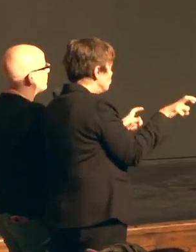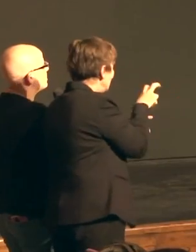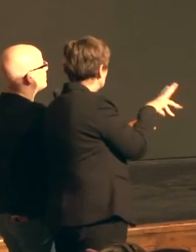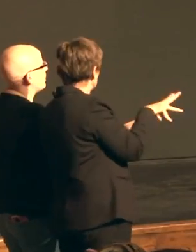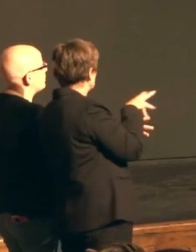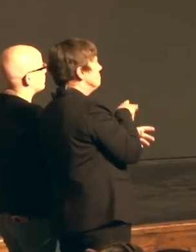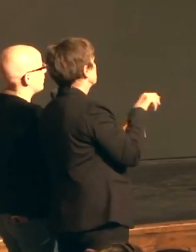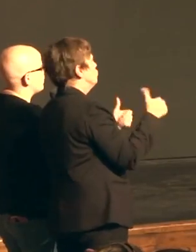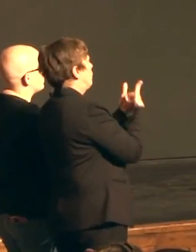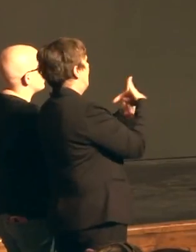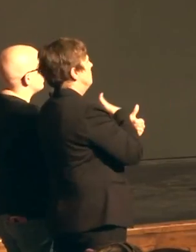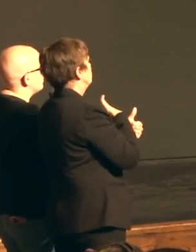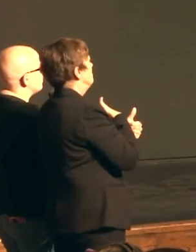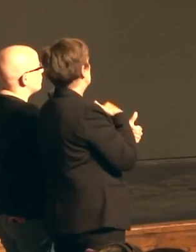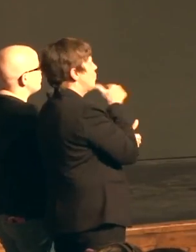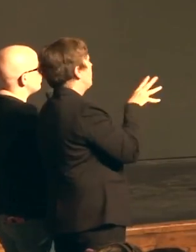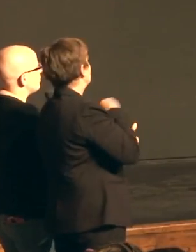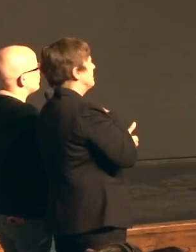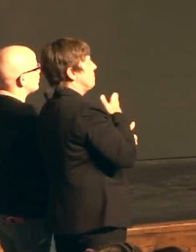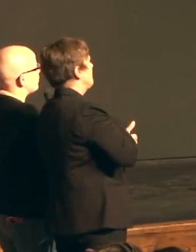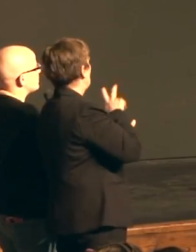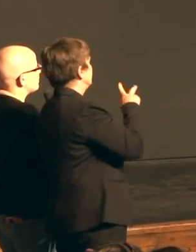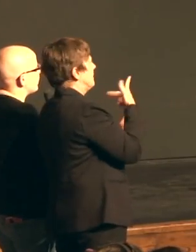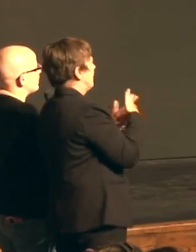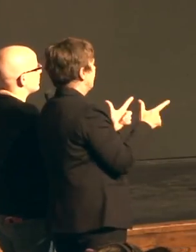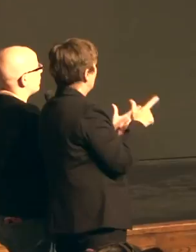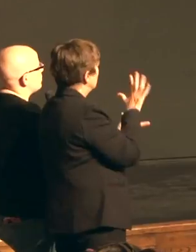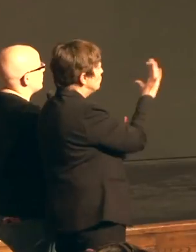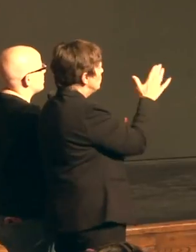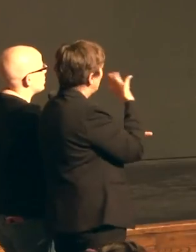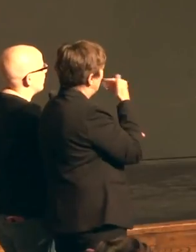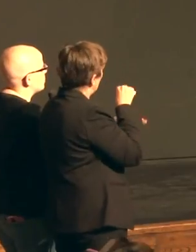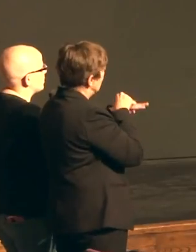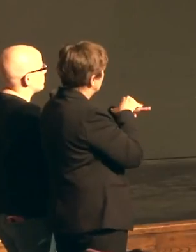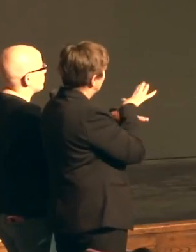as a second language, what would be your best advice how we can challenge this